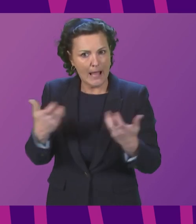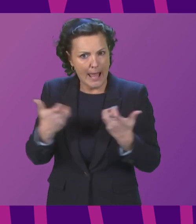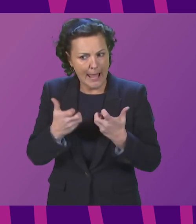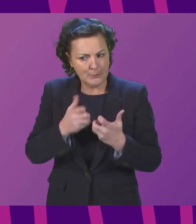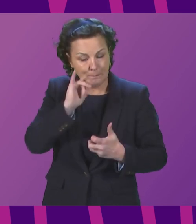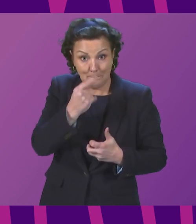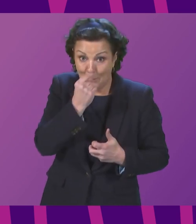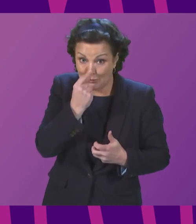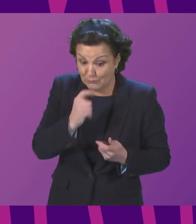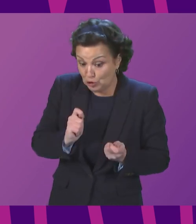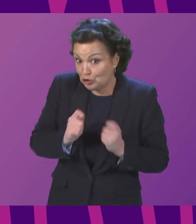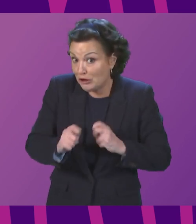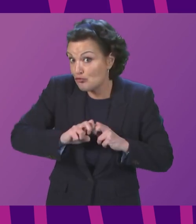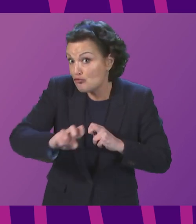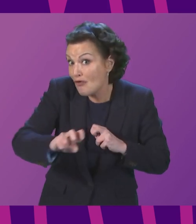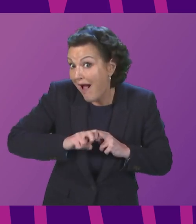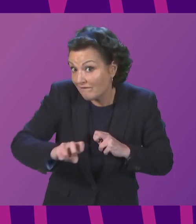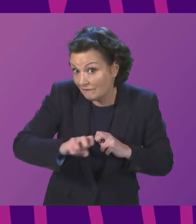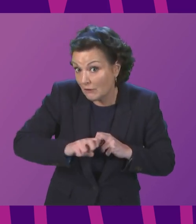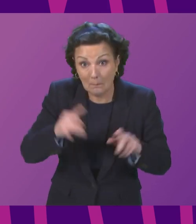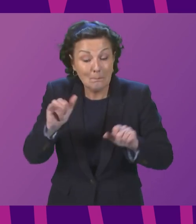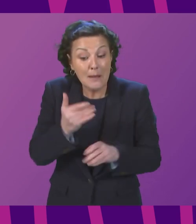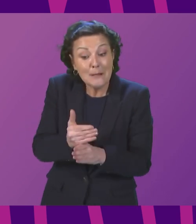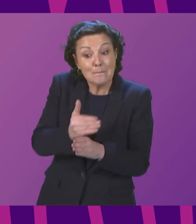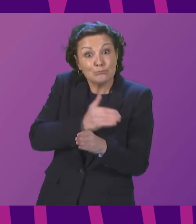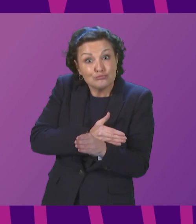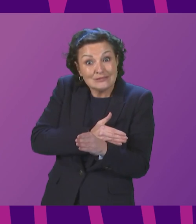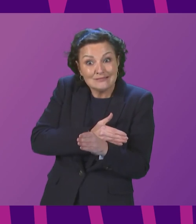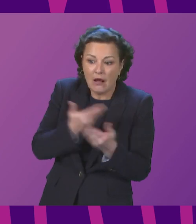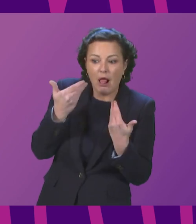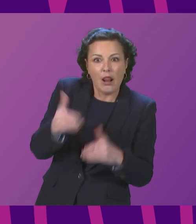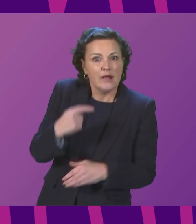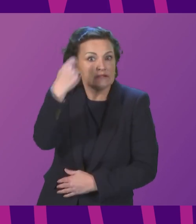rules, including to the requirement for pre-departure testing. If those discussions result in proposed